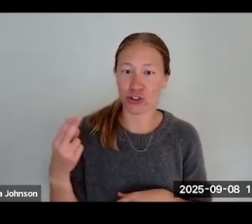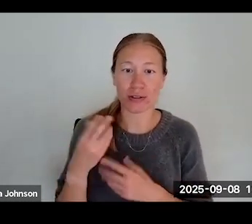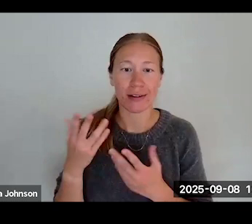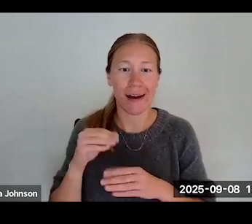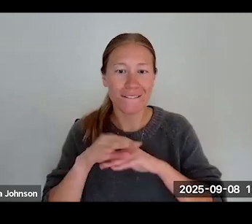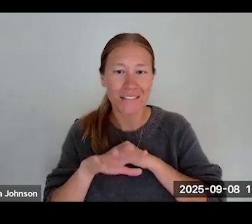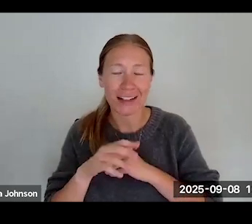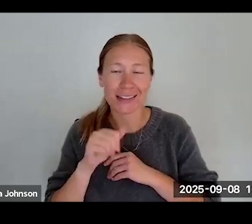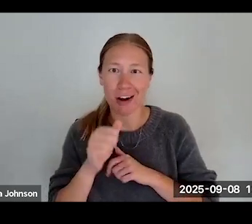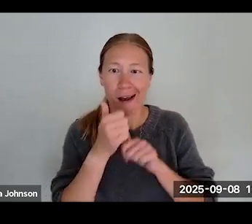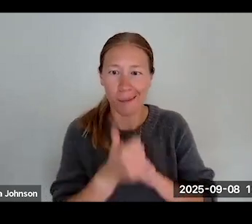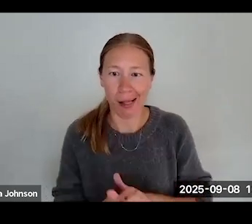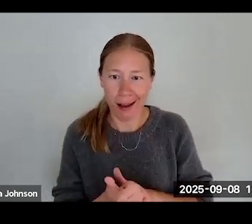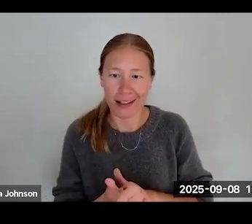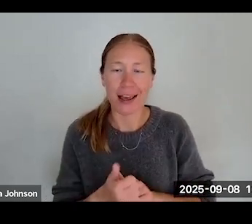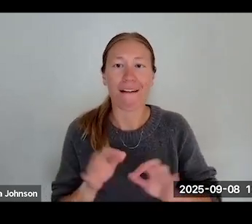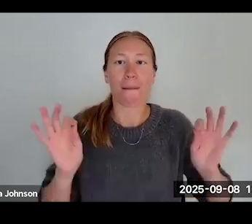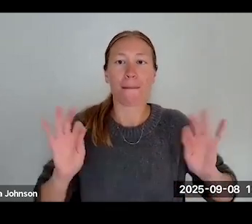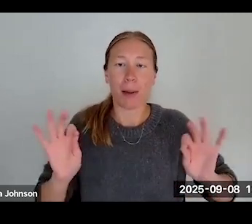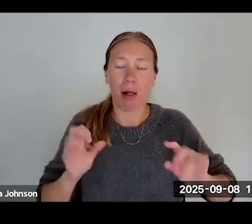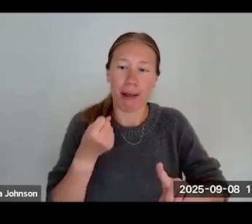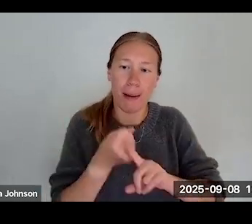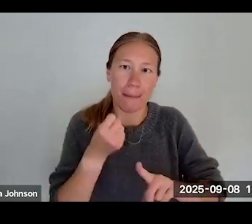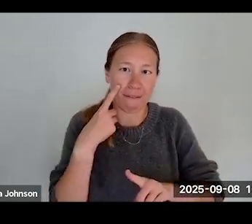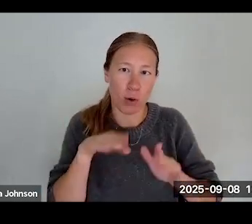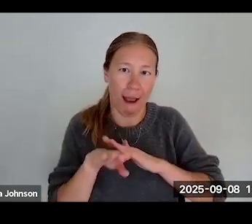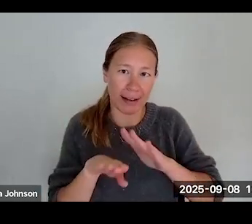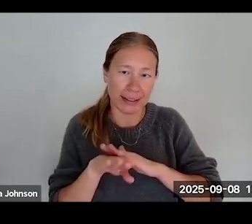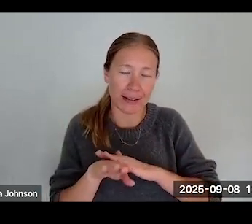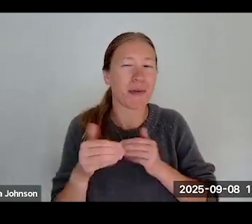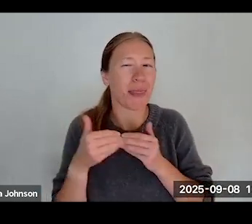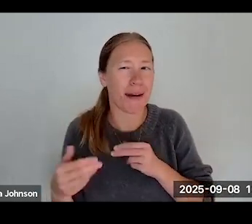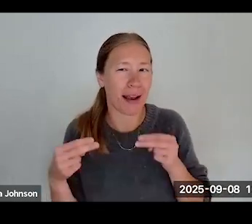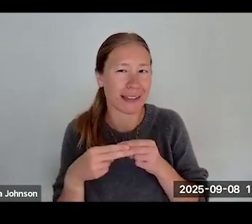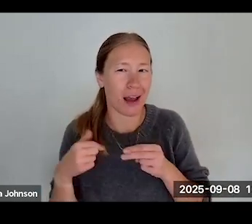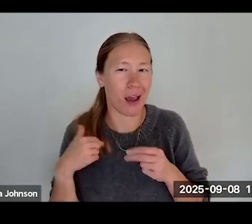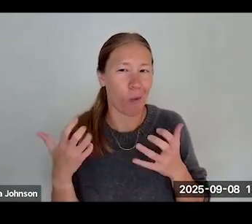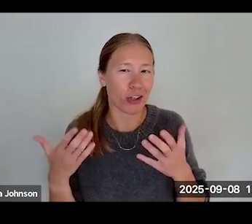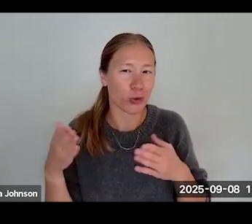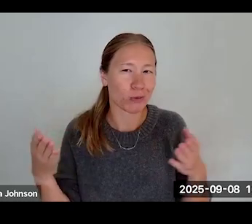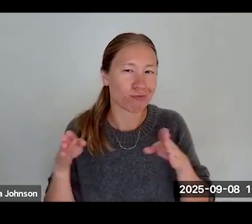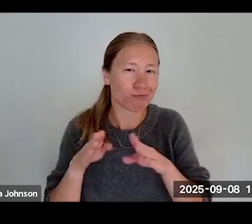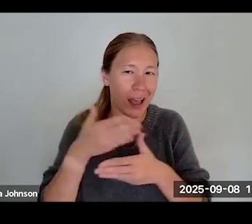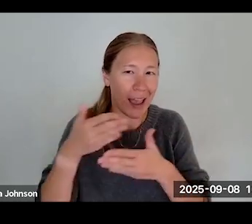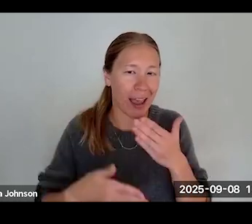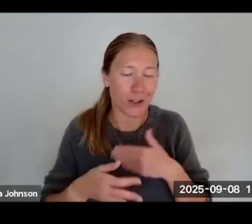that have a minimal impact on access. And on the next slide, I'd like to conclude with this as this actually really spells out